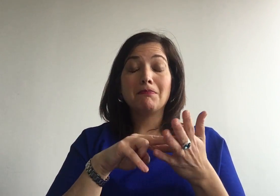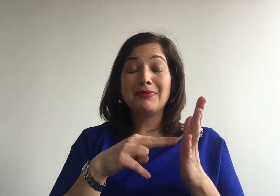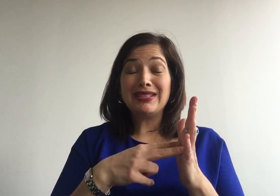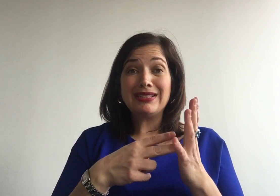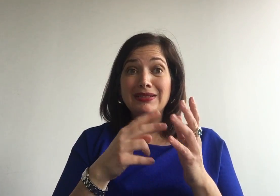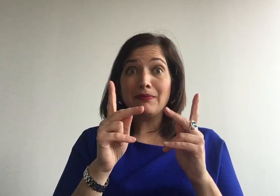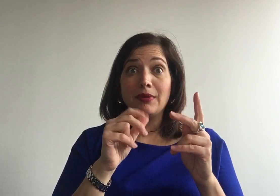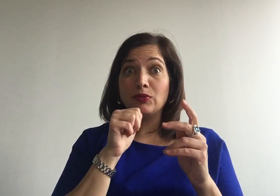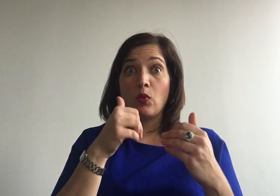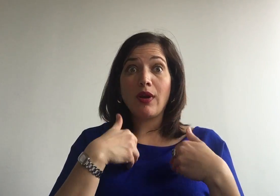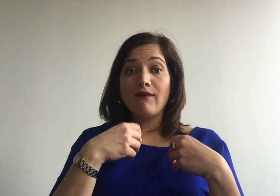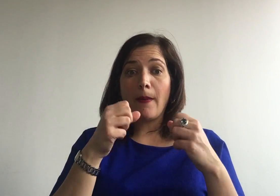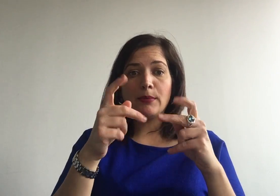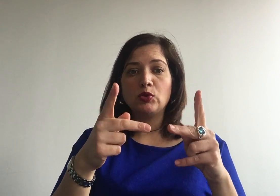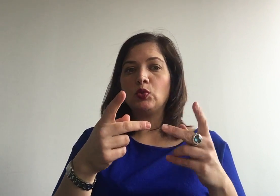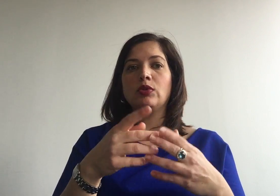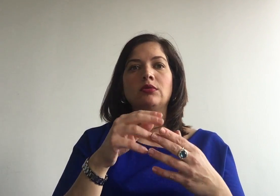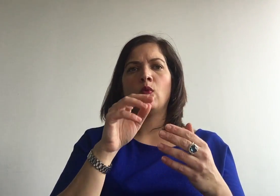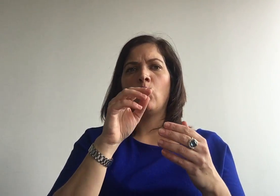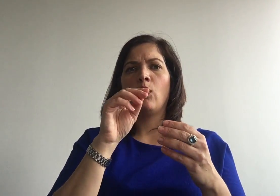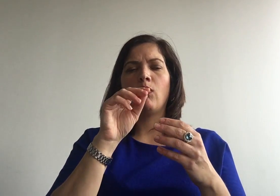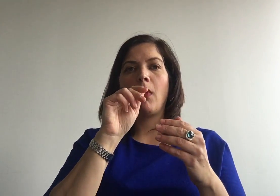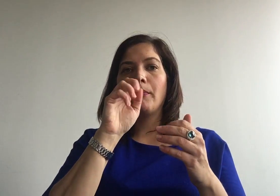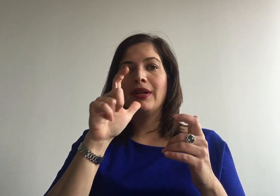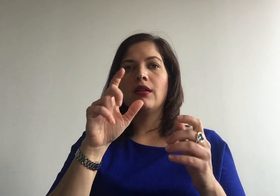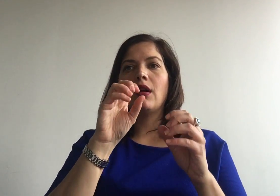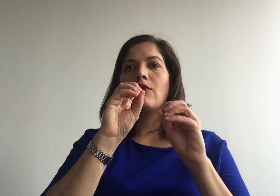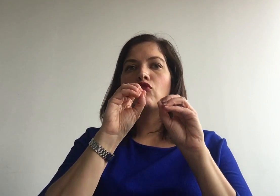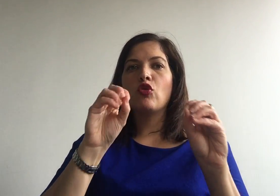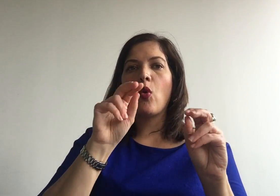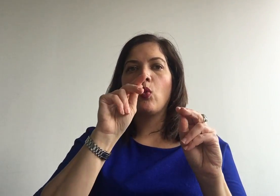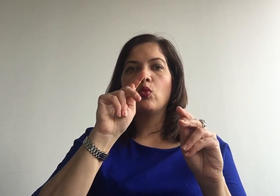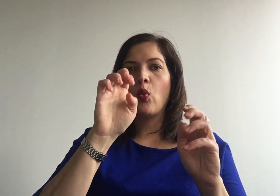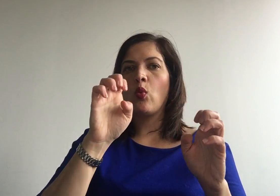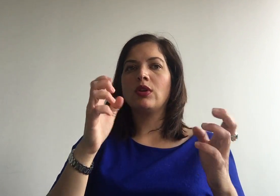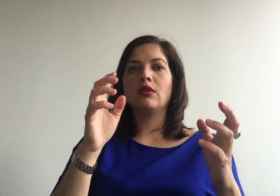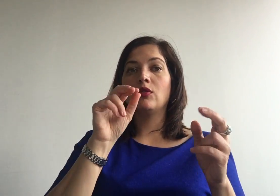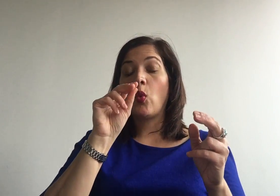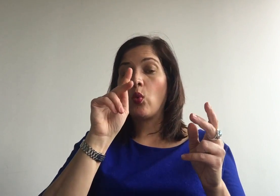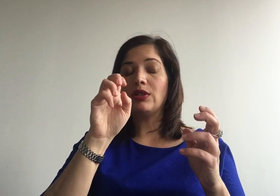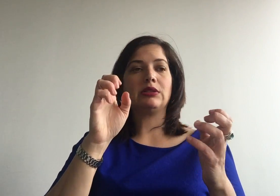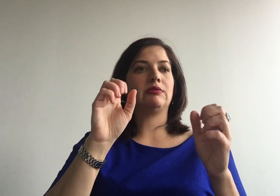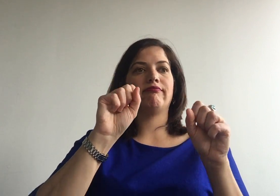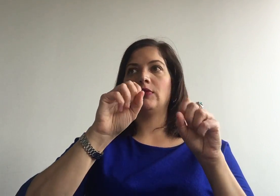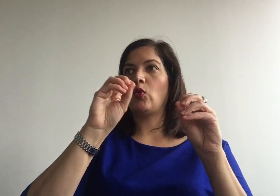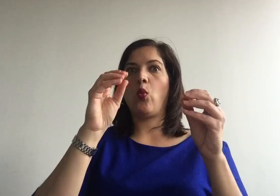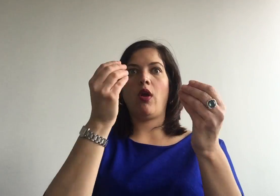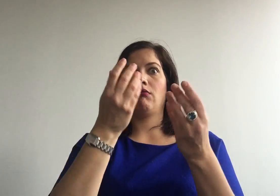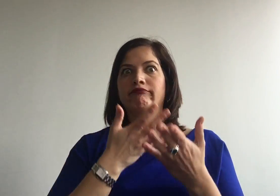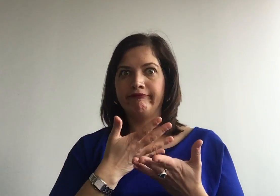This means people don’t have an opportunity to protest, are not given a note, nor notice of violation or